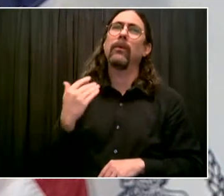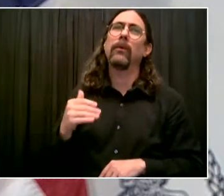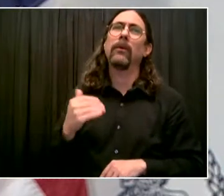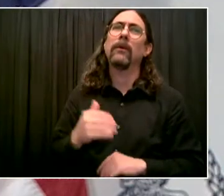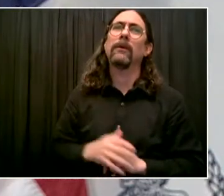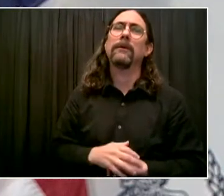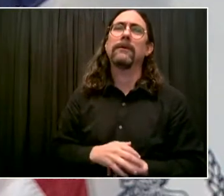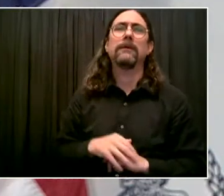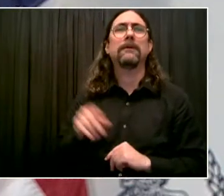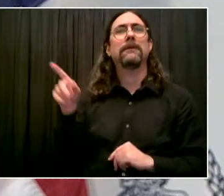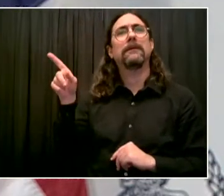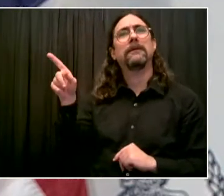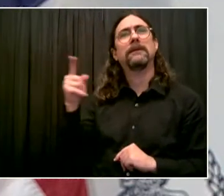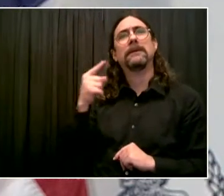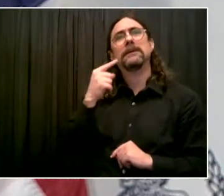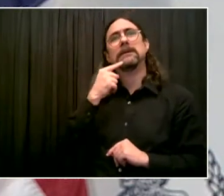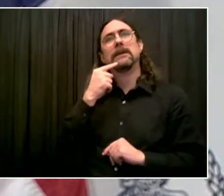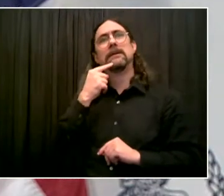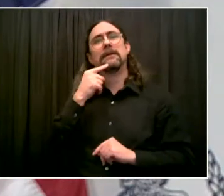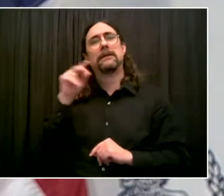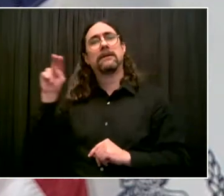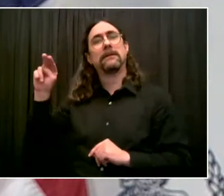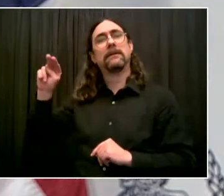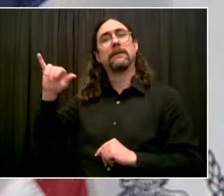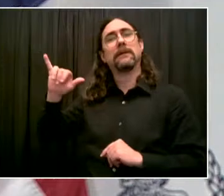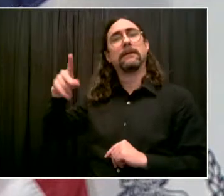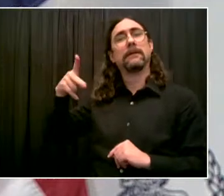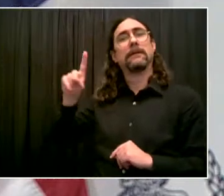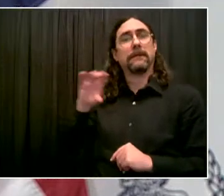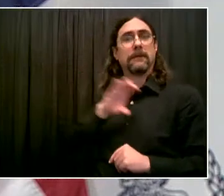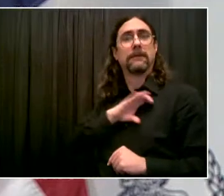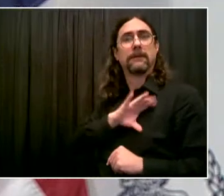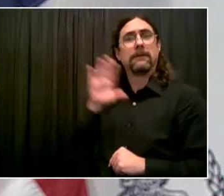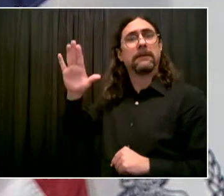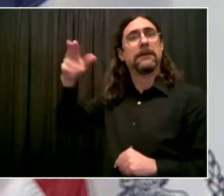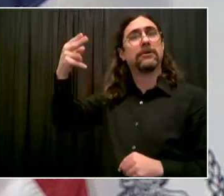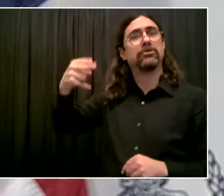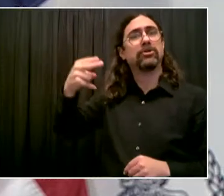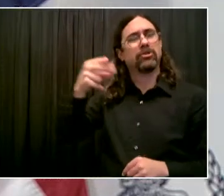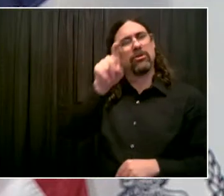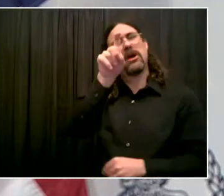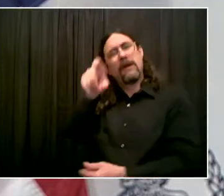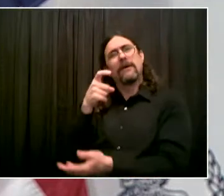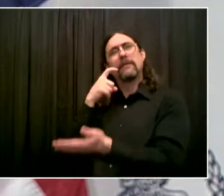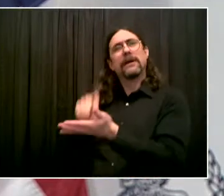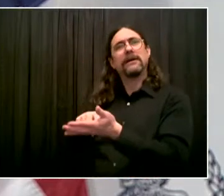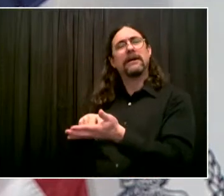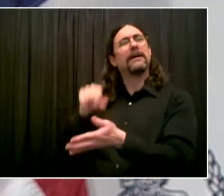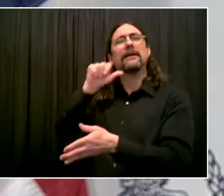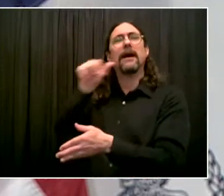REPORT TO HEAR THE POLICE COMMISSIONER SAY THAT THE NYPD HASASA HISTORY THAT MUST BE ANSWERED FOR AND